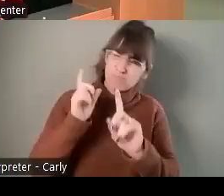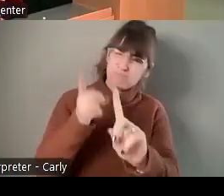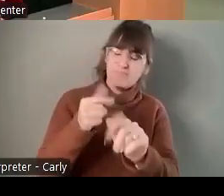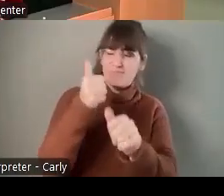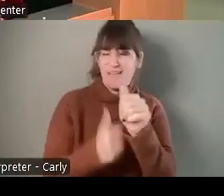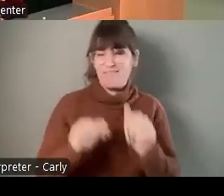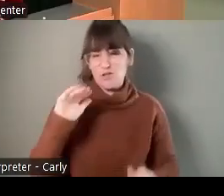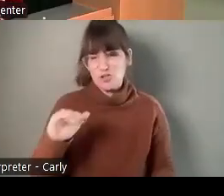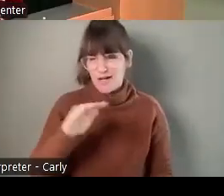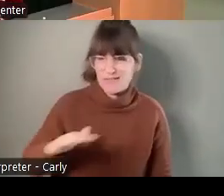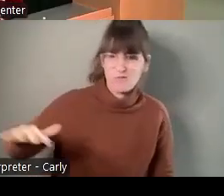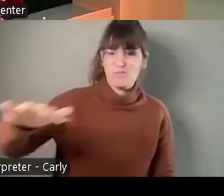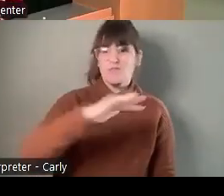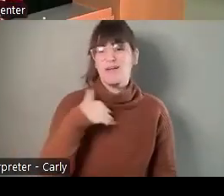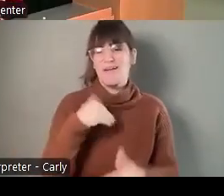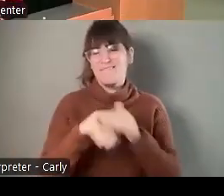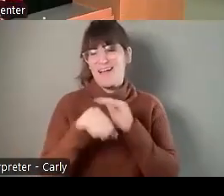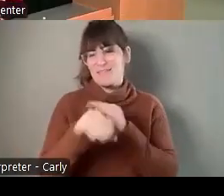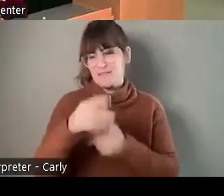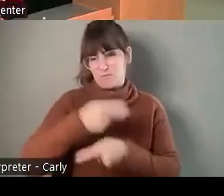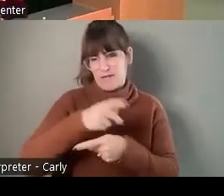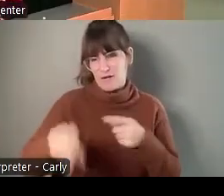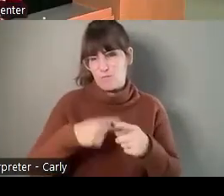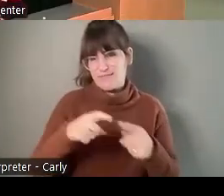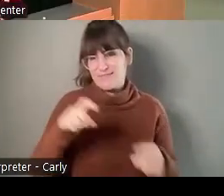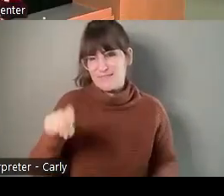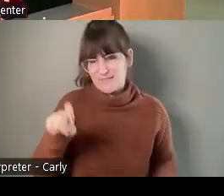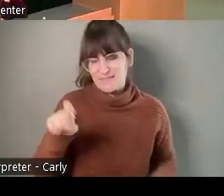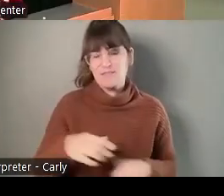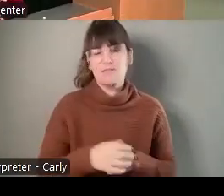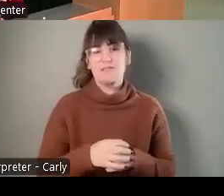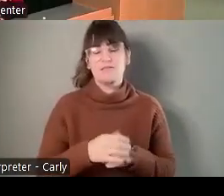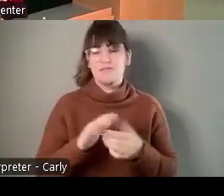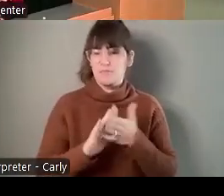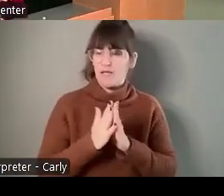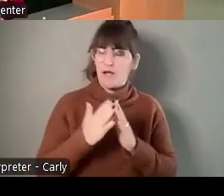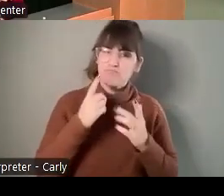region having access to care when they need it to facilitate reaching their full potential. I think